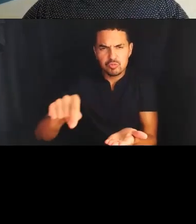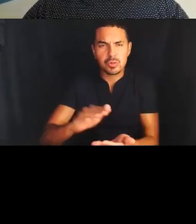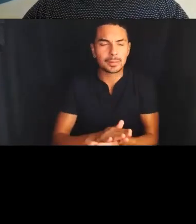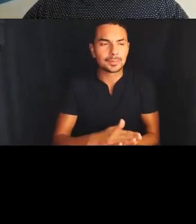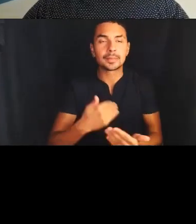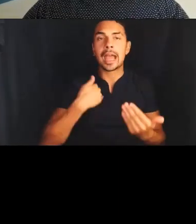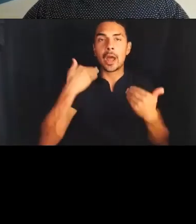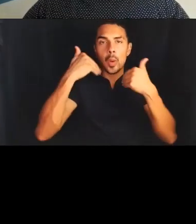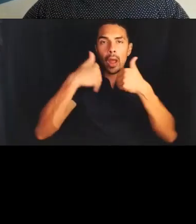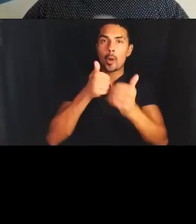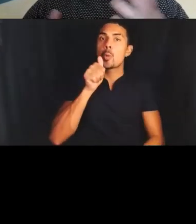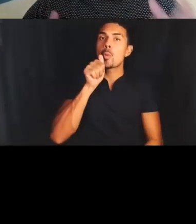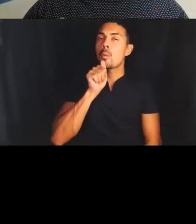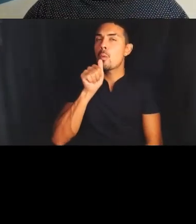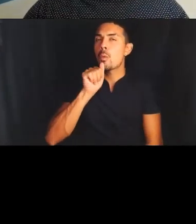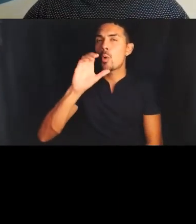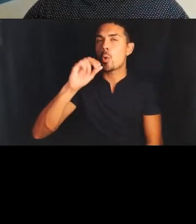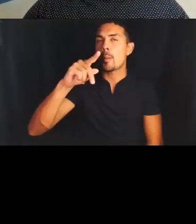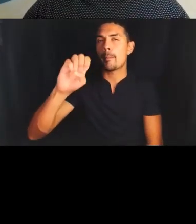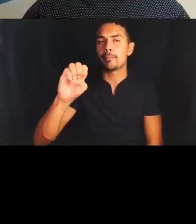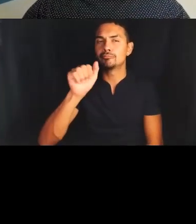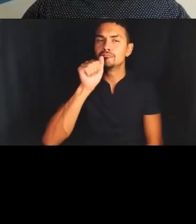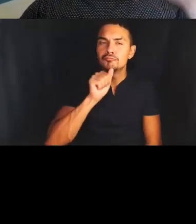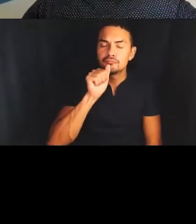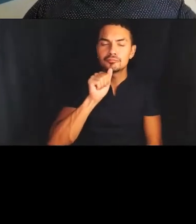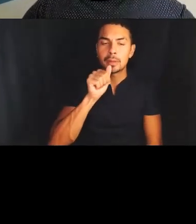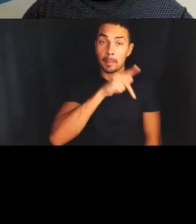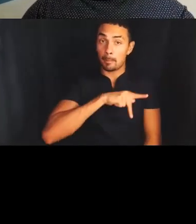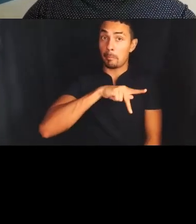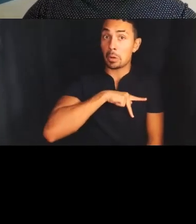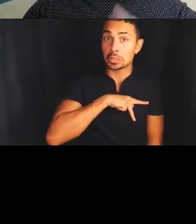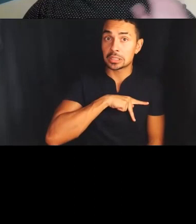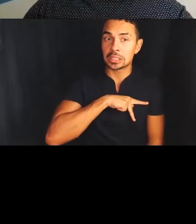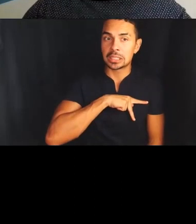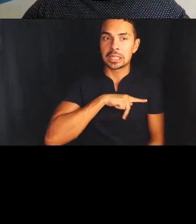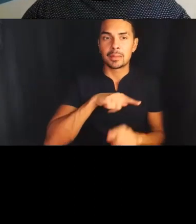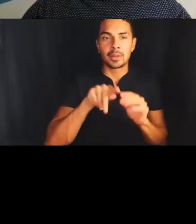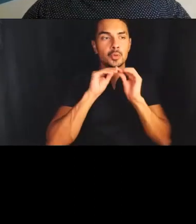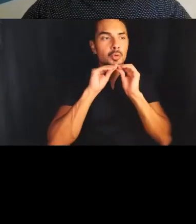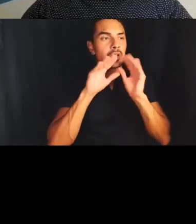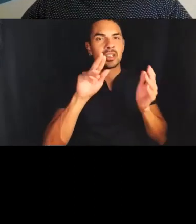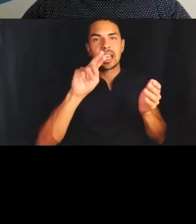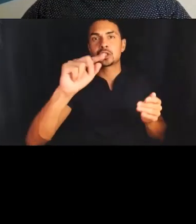it's just, you know, personally, you know, there's no NGO, there's nothing, you know?